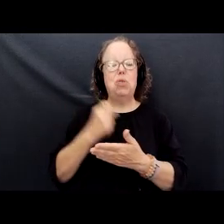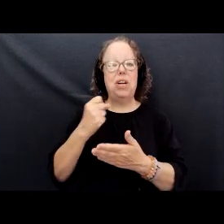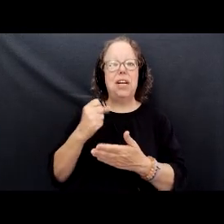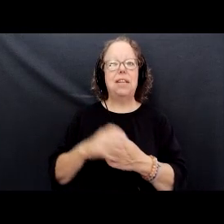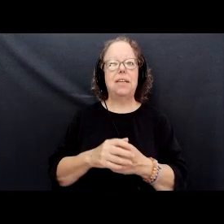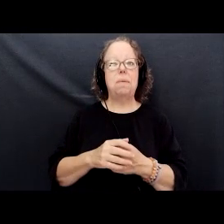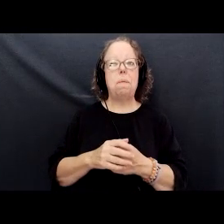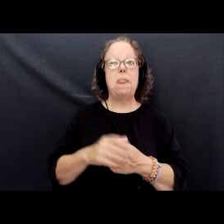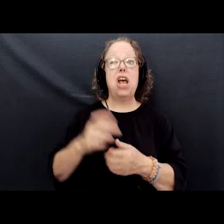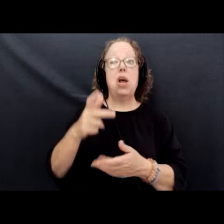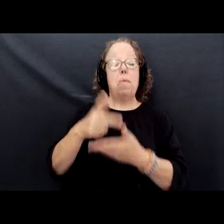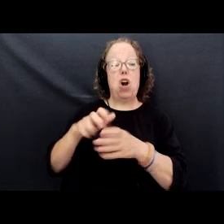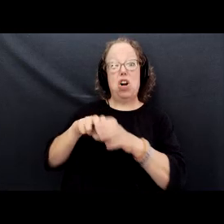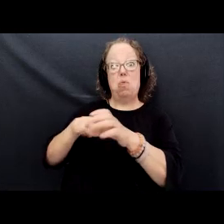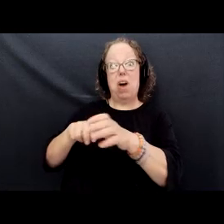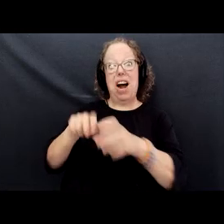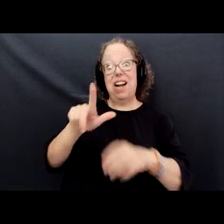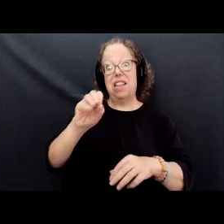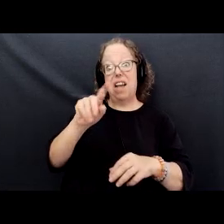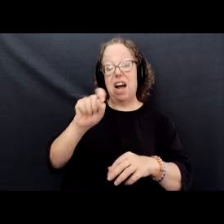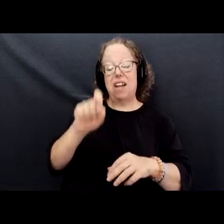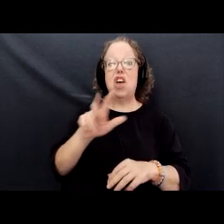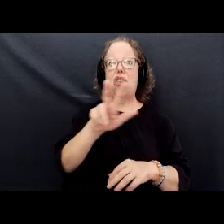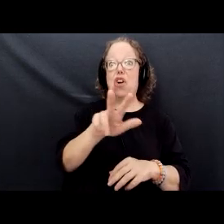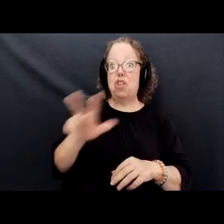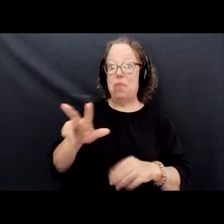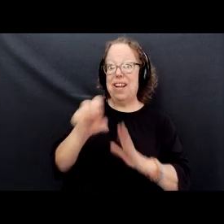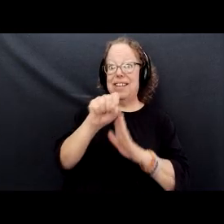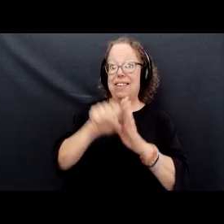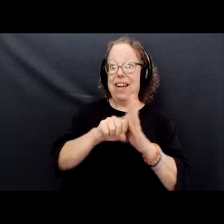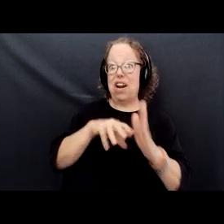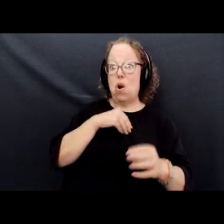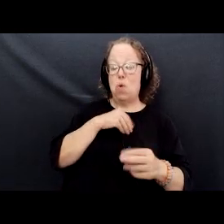Park and ride lots, there are 33 that are state-owned and the goal is to preserve and